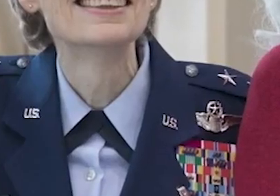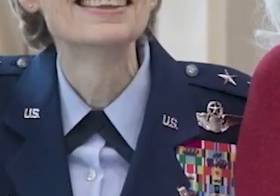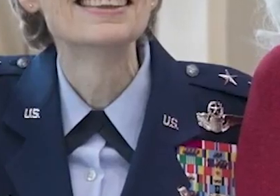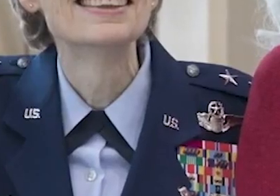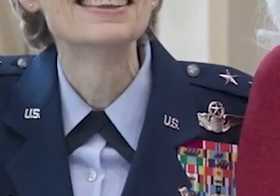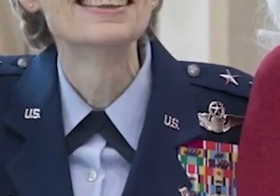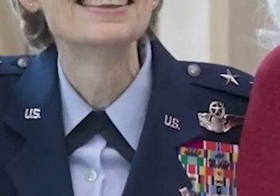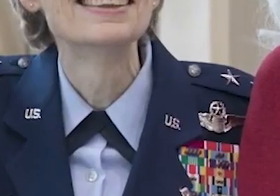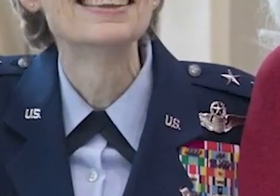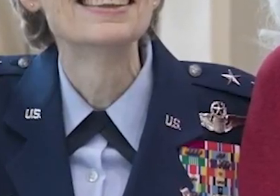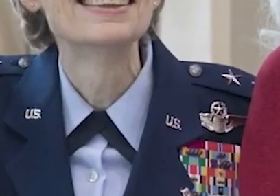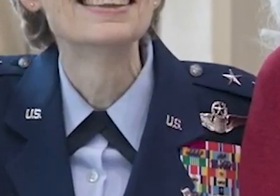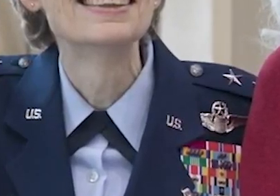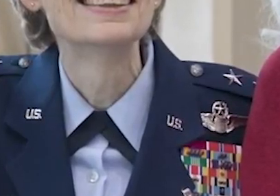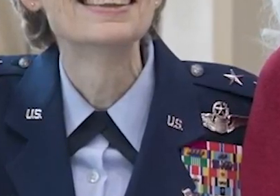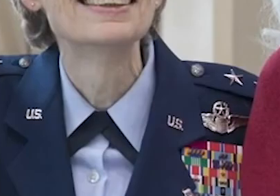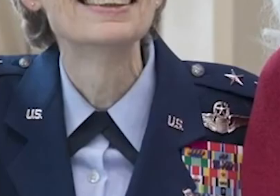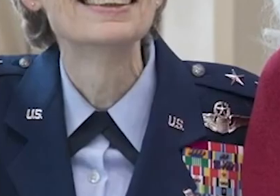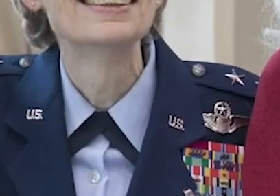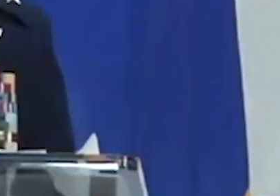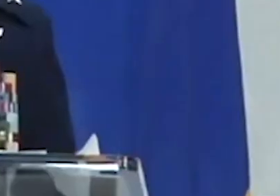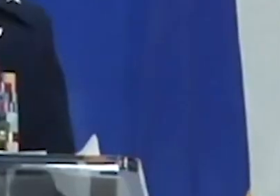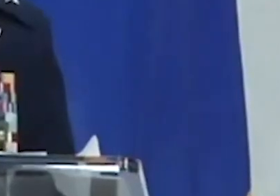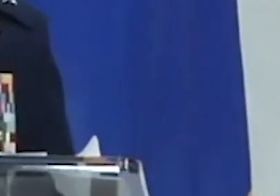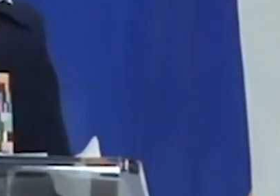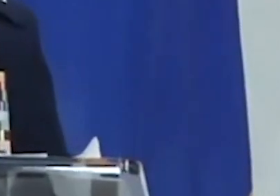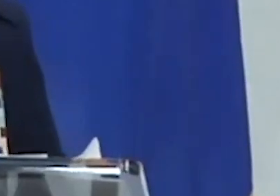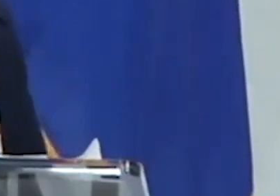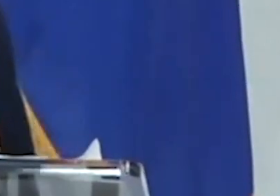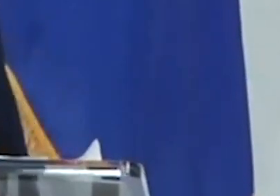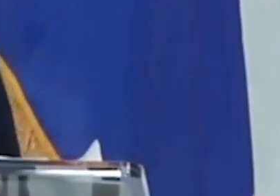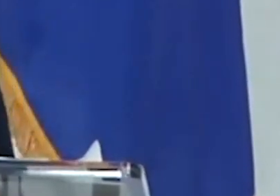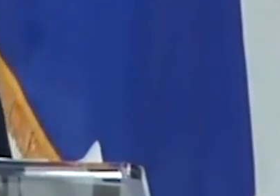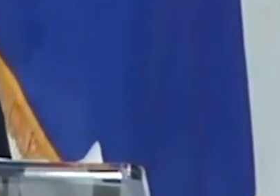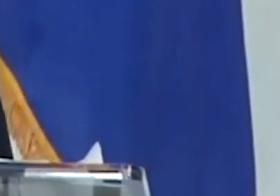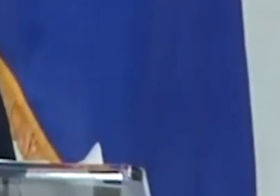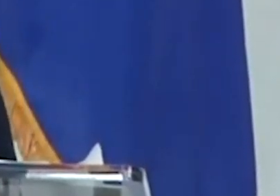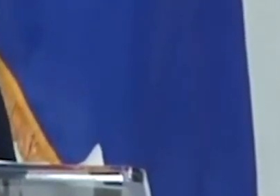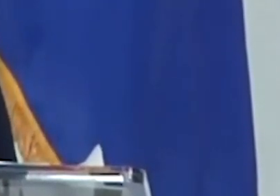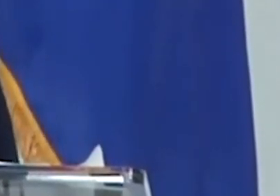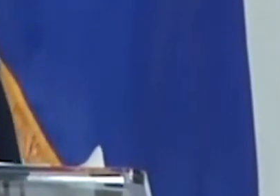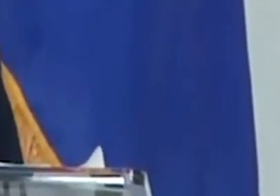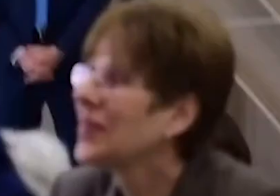want to thank you for your love. And for accepting me as I am. I know it wasn't easy.